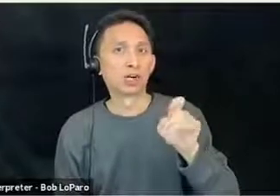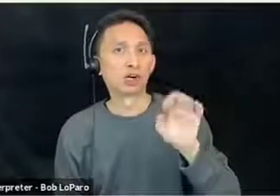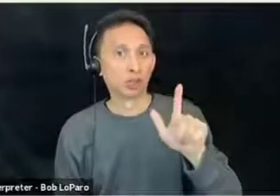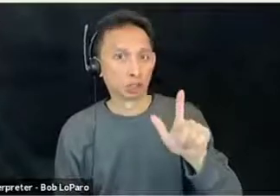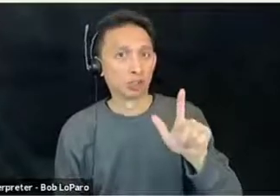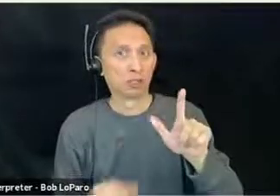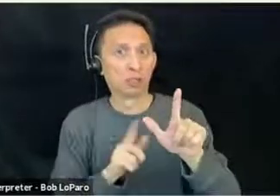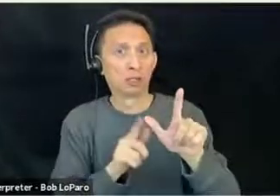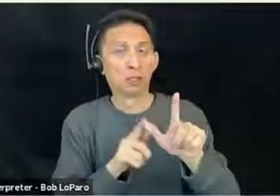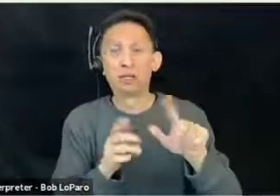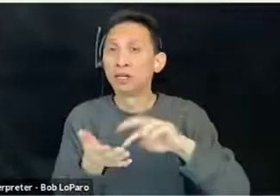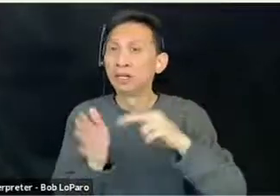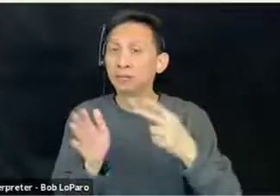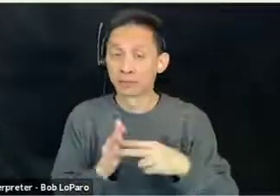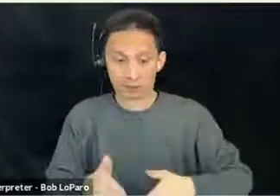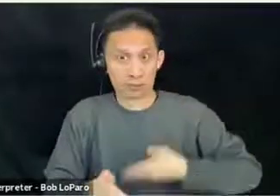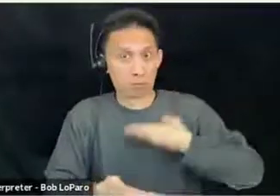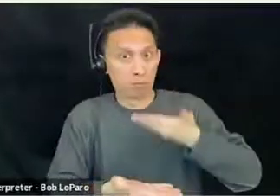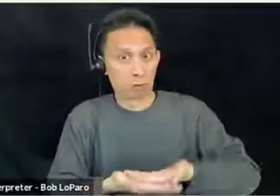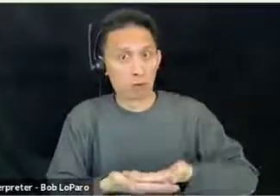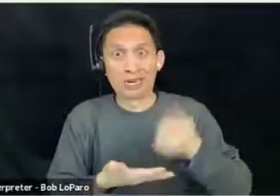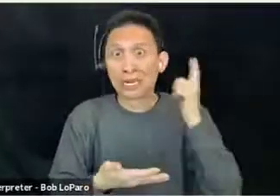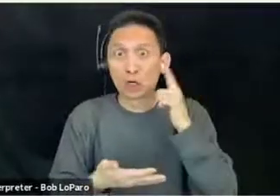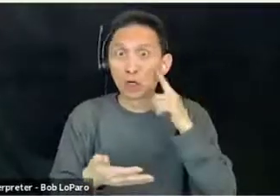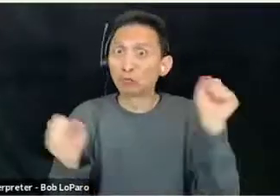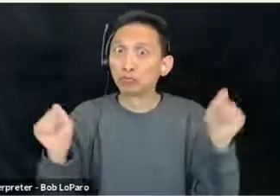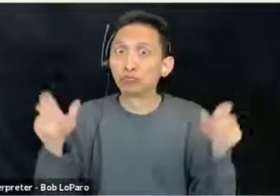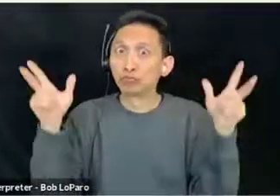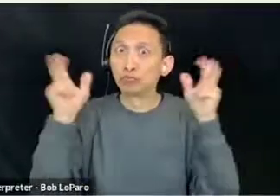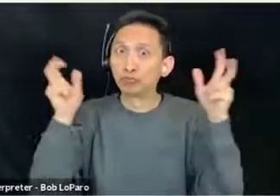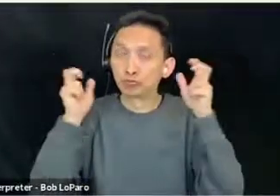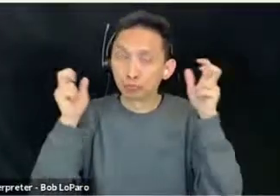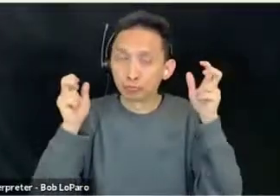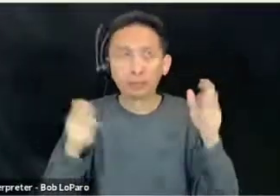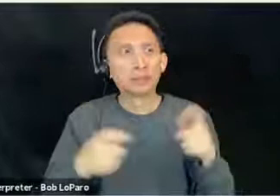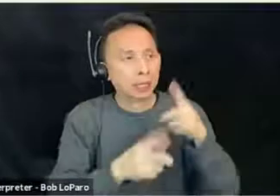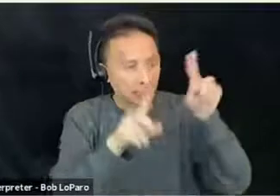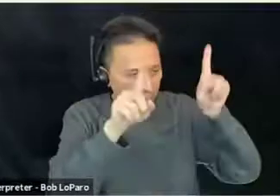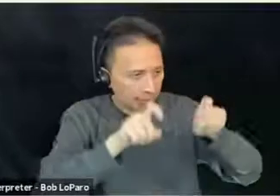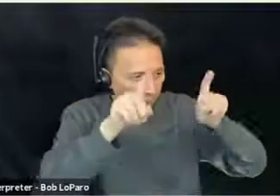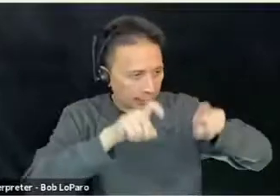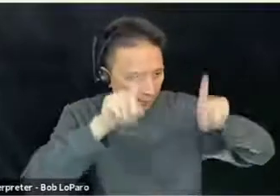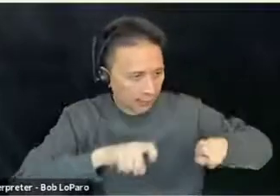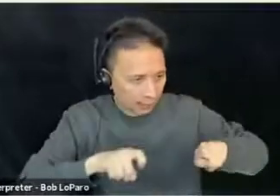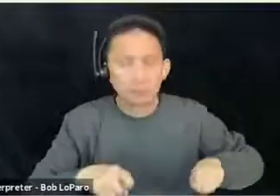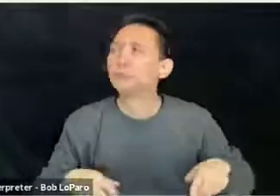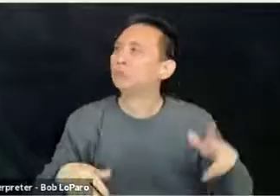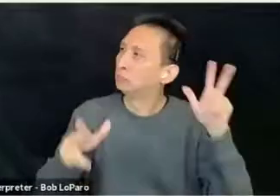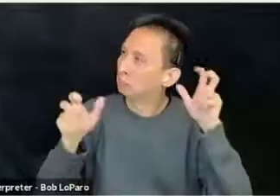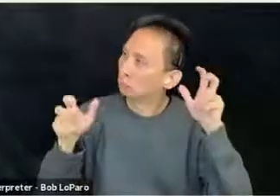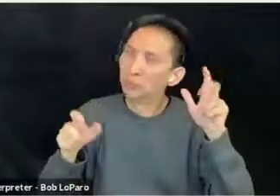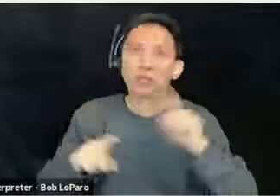They pass their newborn screening, and at some point they often rapidly lose their hearing,